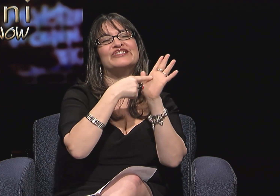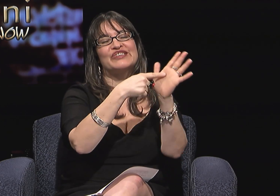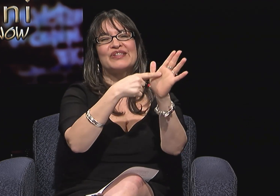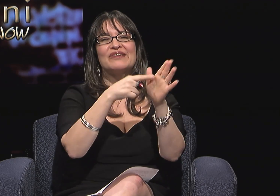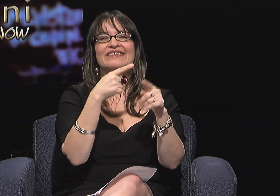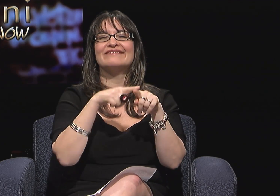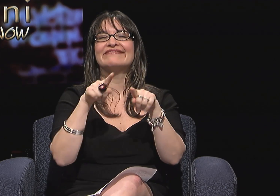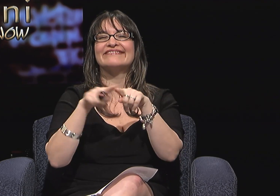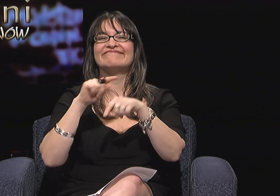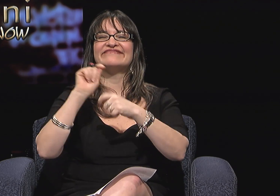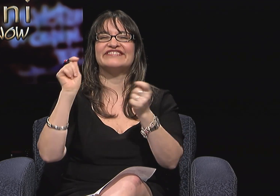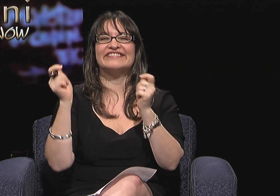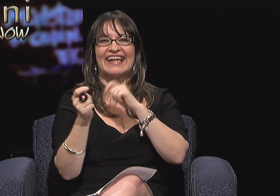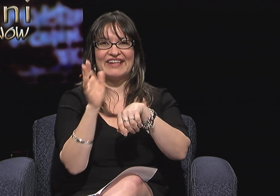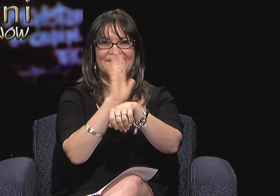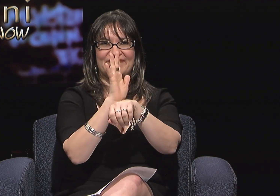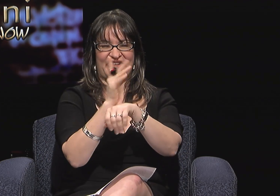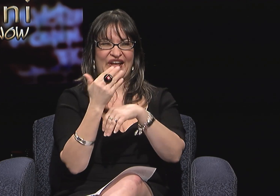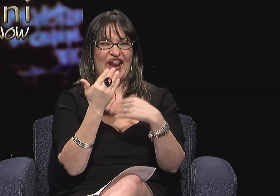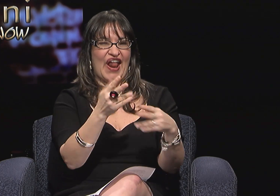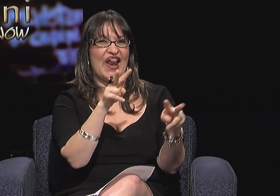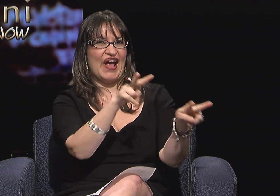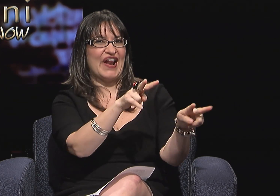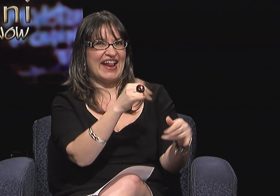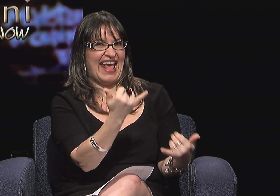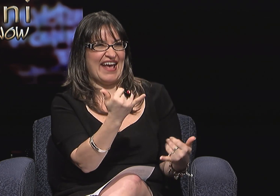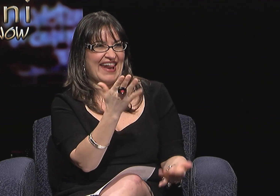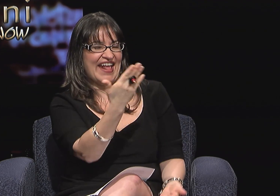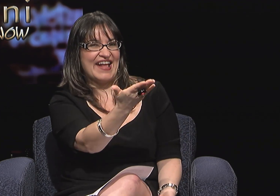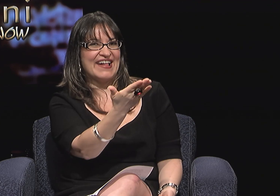this opportunity to show you some in this next video clip.